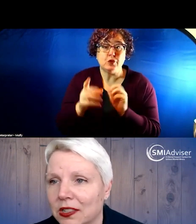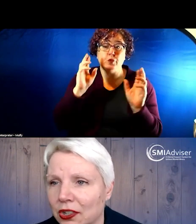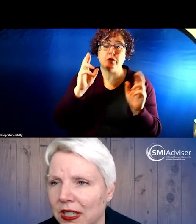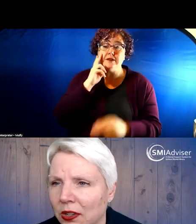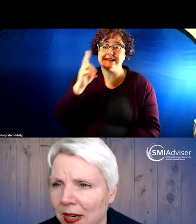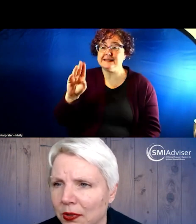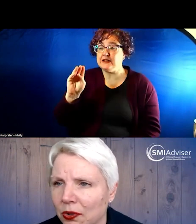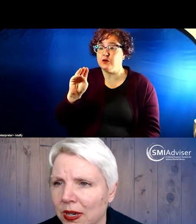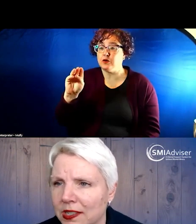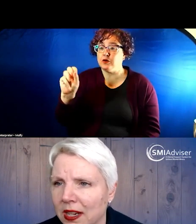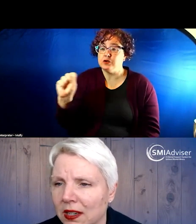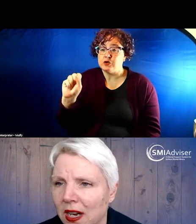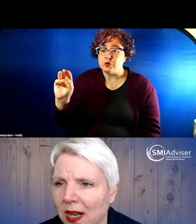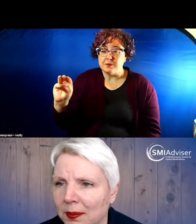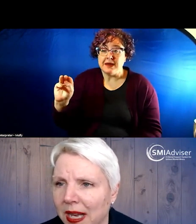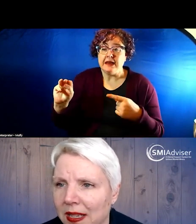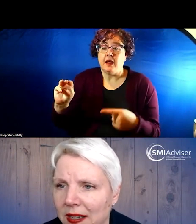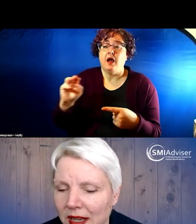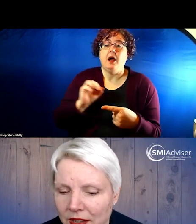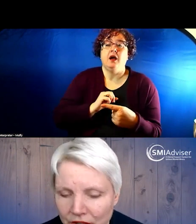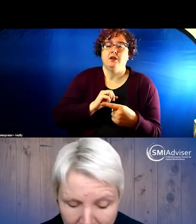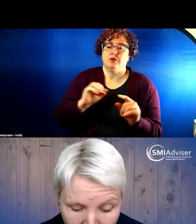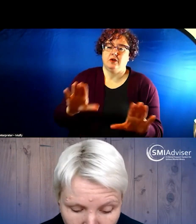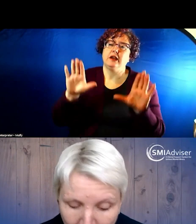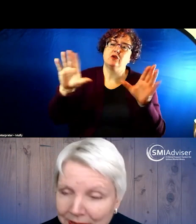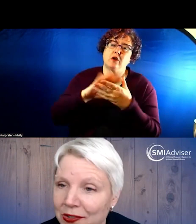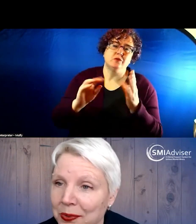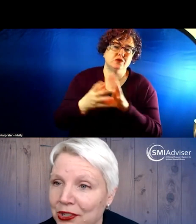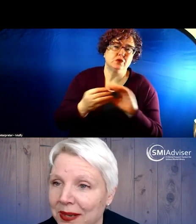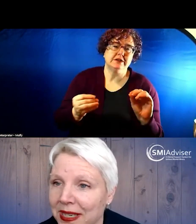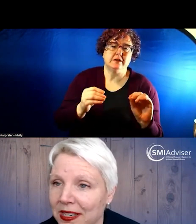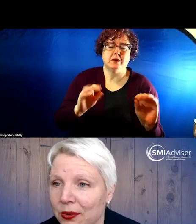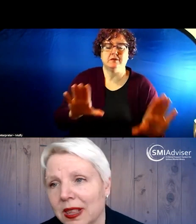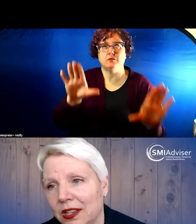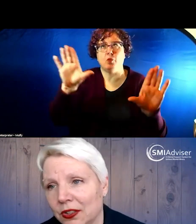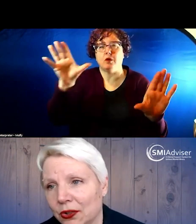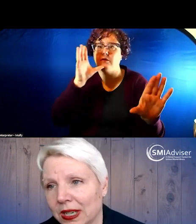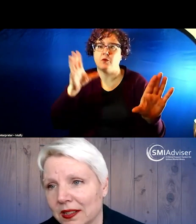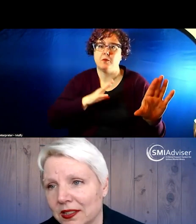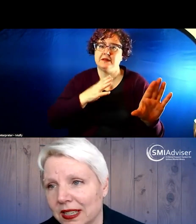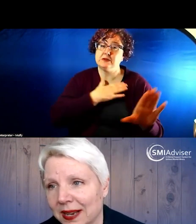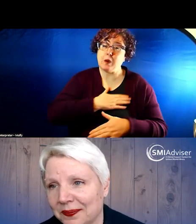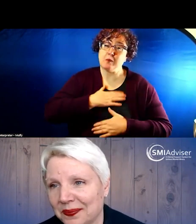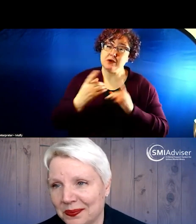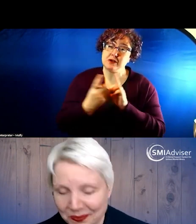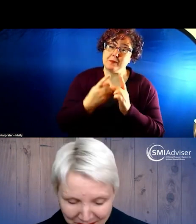YOU ARE AN INCREDIBLE STORY TELLER AND WOMAN. APPRECIATE MEETING YOU. THANK YOU FOR JOINING US TODAY.